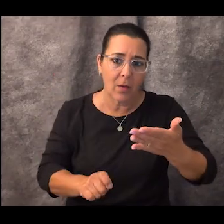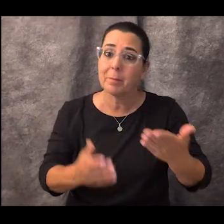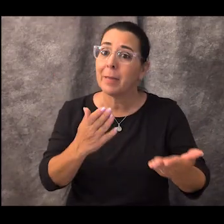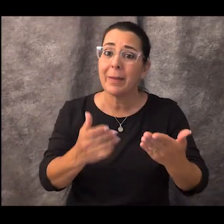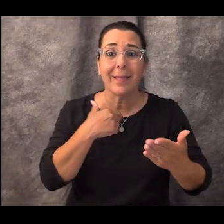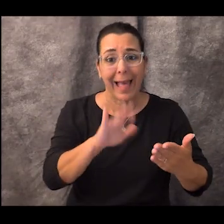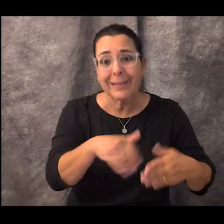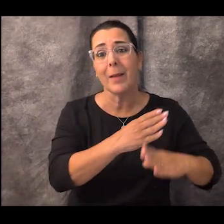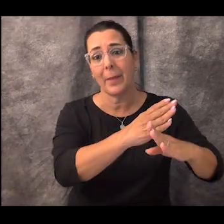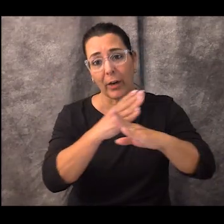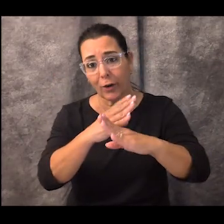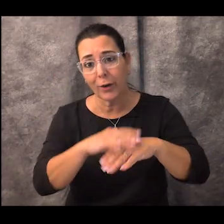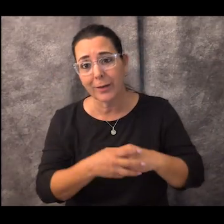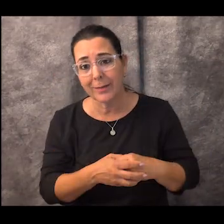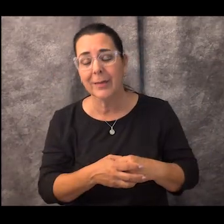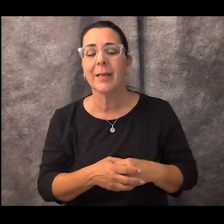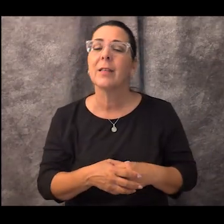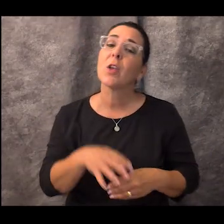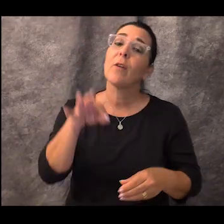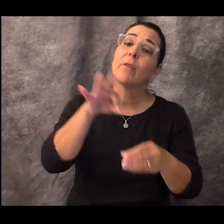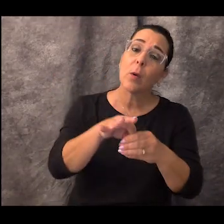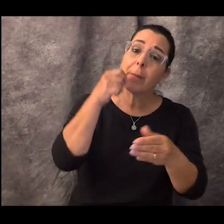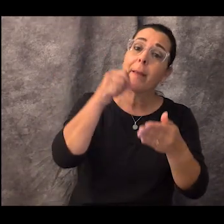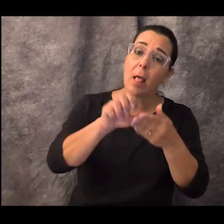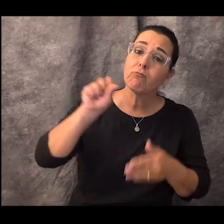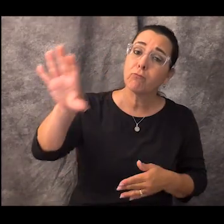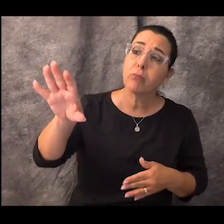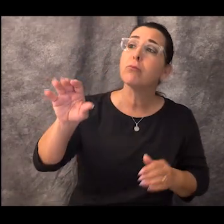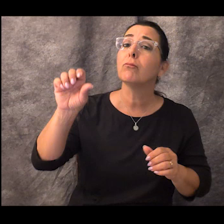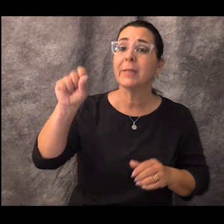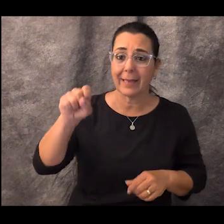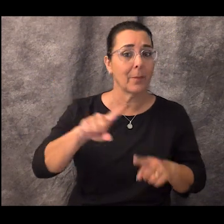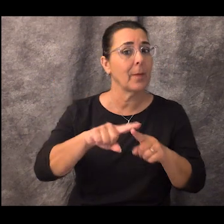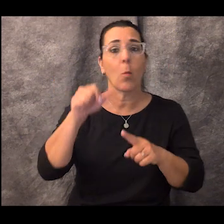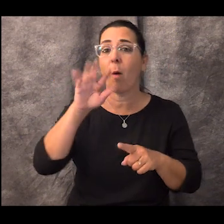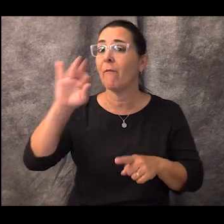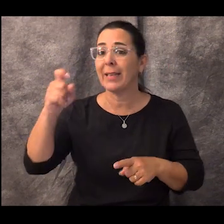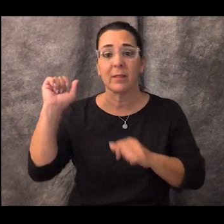And so voting by mail is incredible and it's powerful, but it's not a panacea that fixes all our accessibility woes.